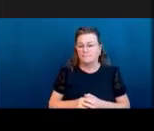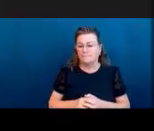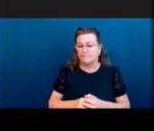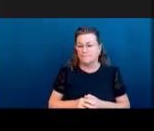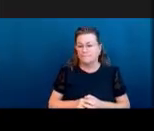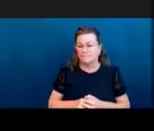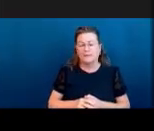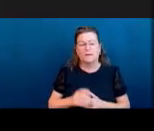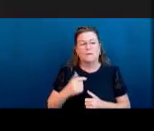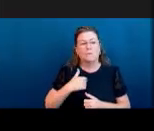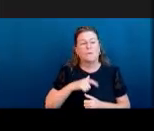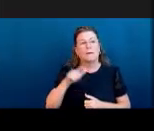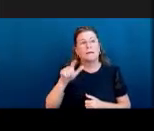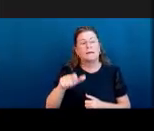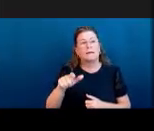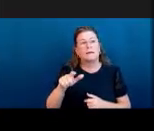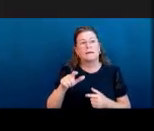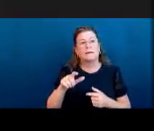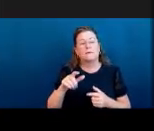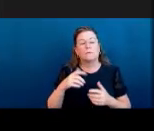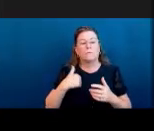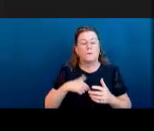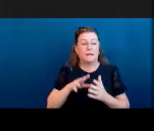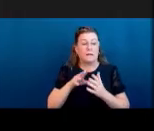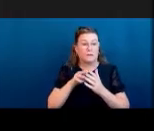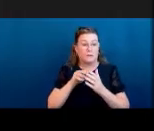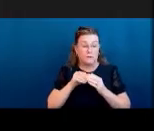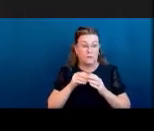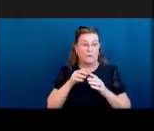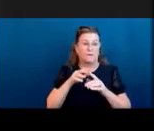We need to we learn in the context of relationship. That's what dir